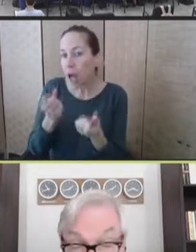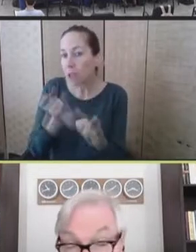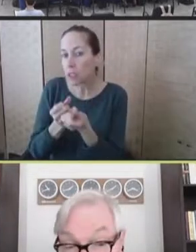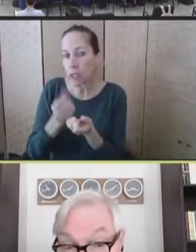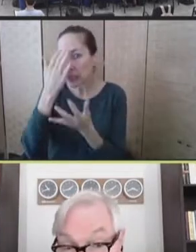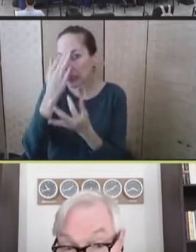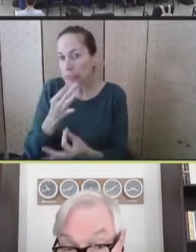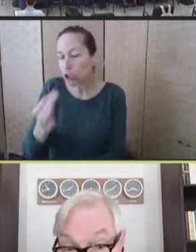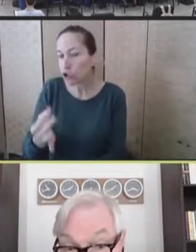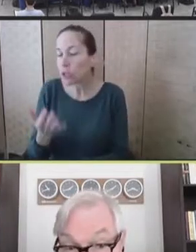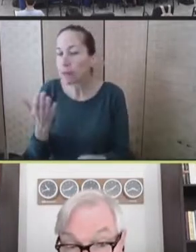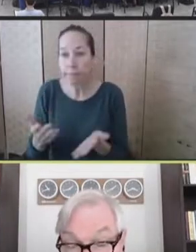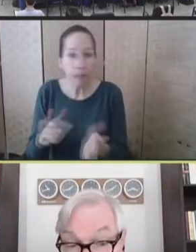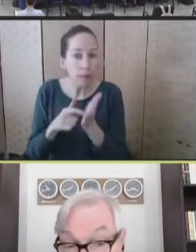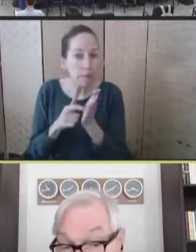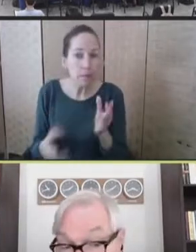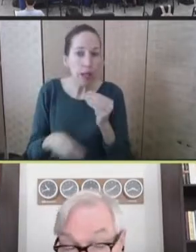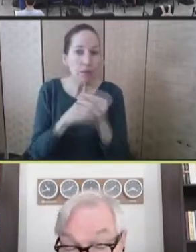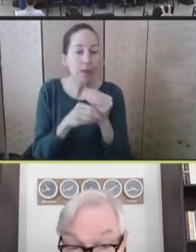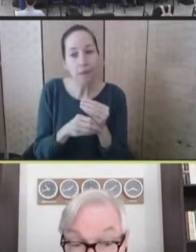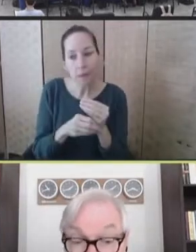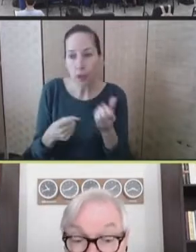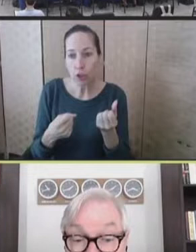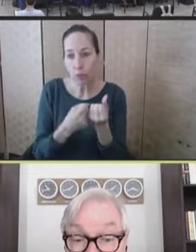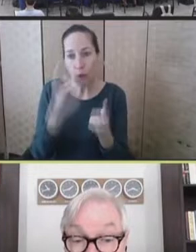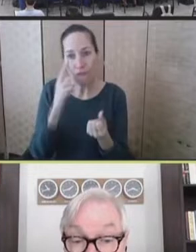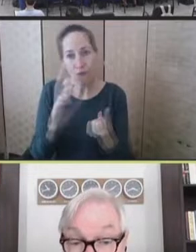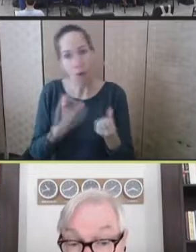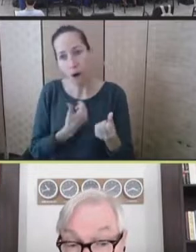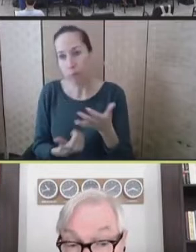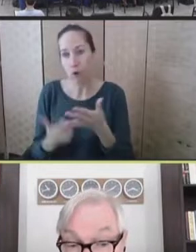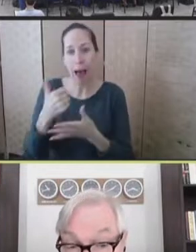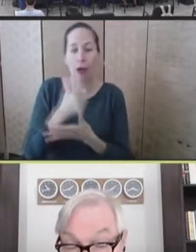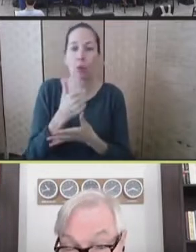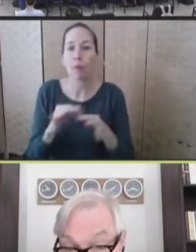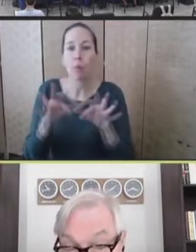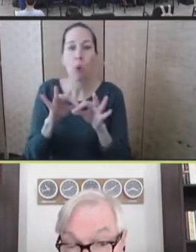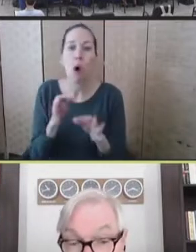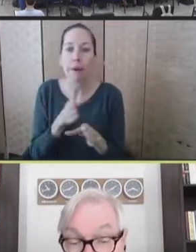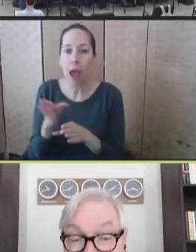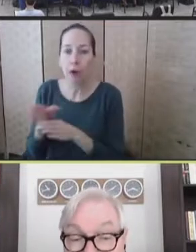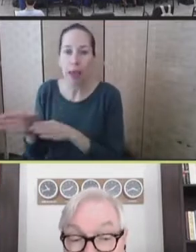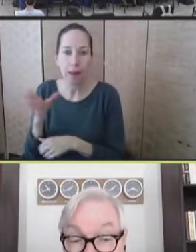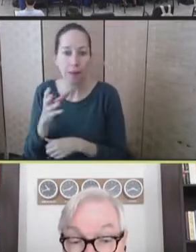with priority areas. And then just analyzing the R&D funding trends.